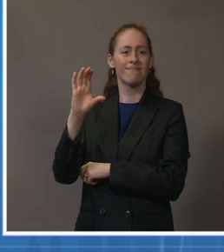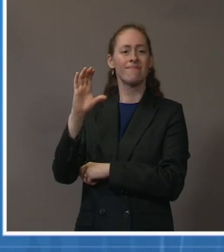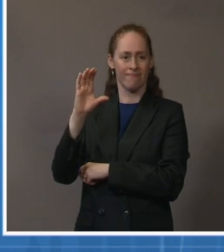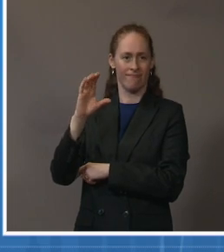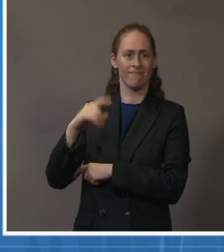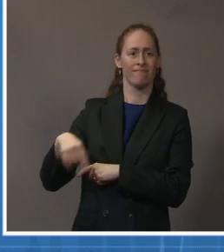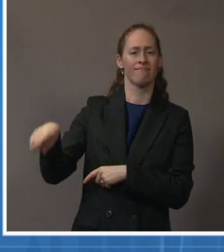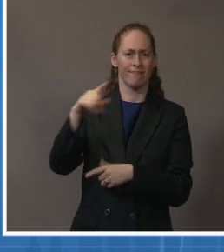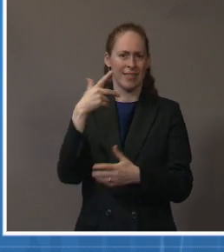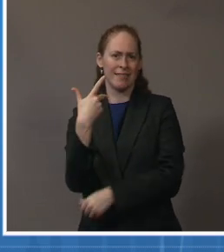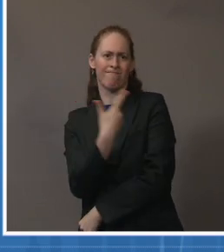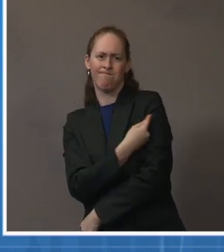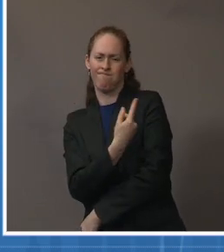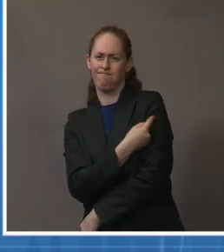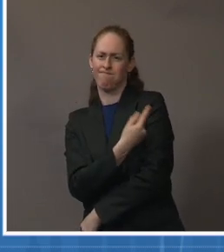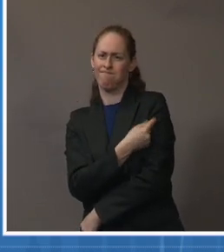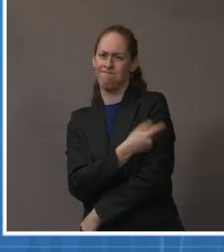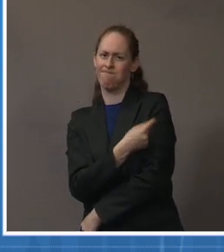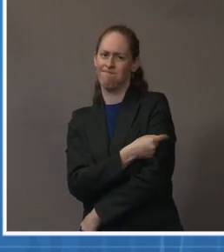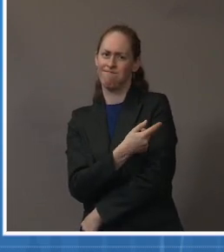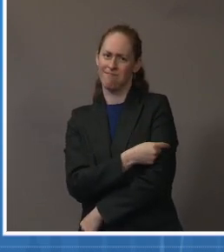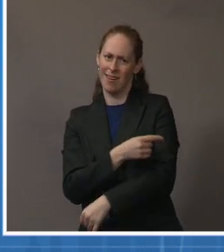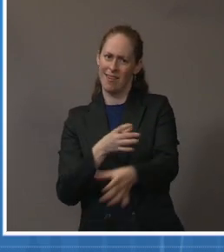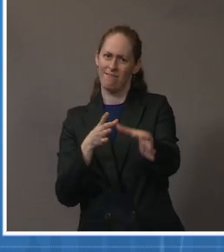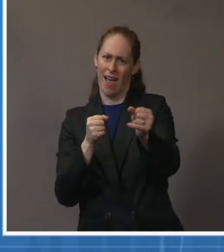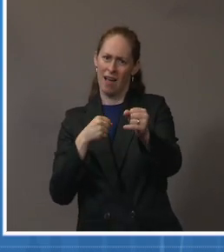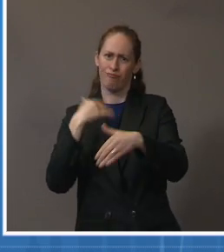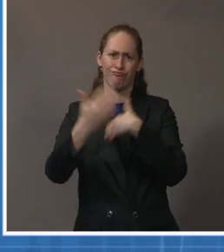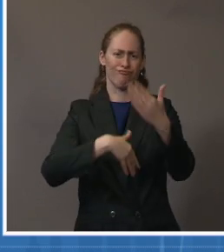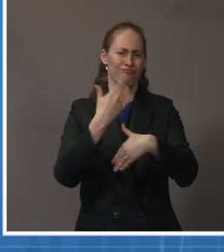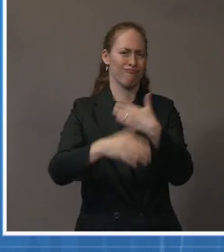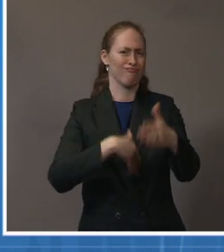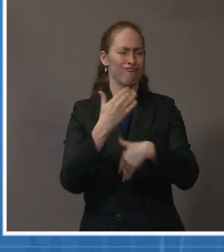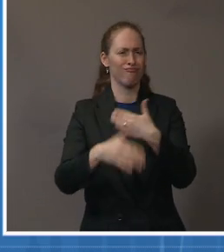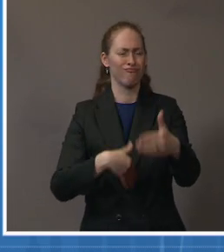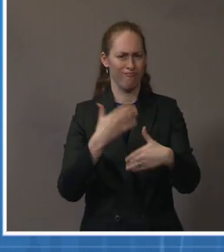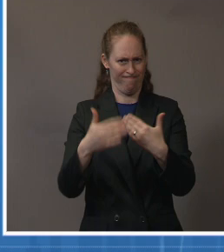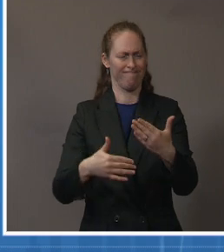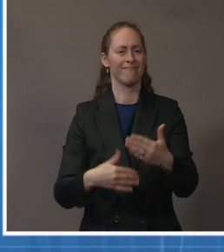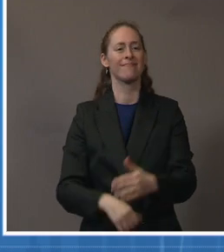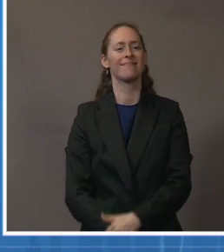As a result, in communities and states across the country, the pandemic is in retreat.